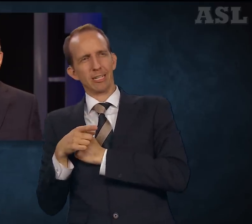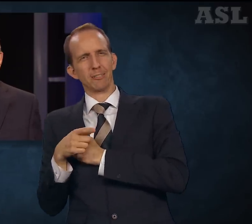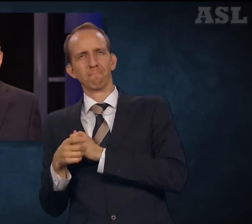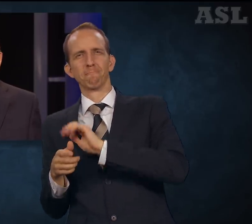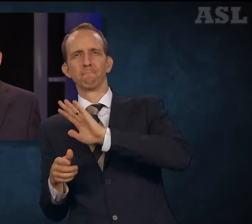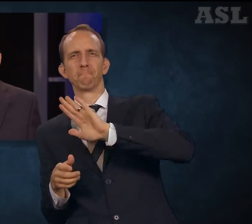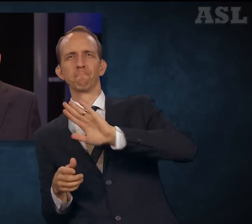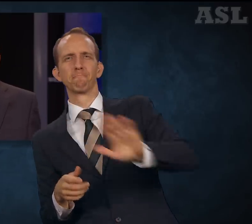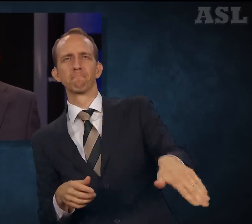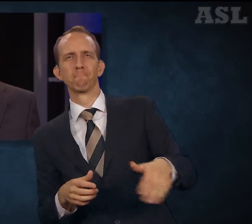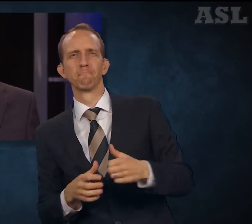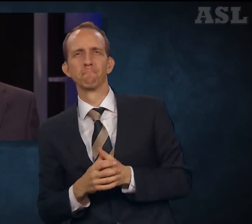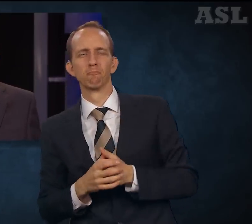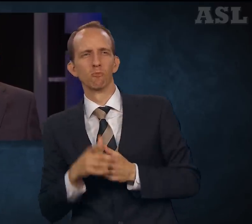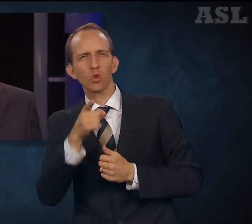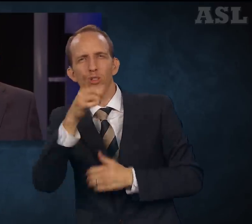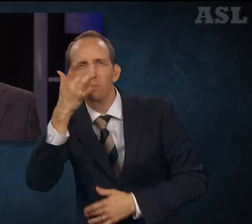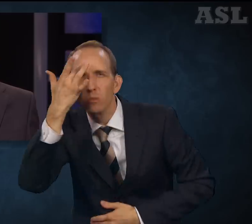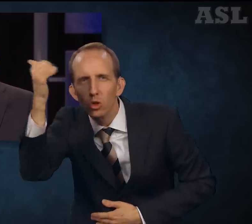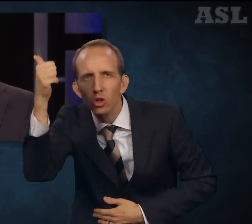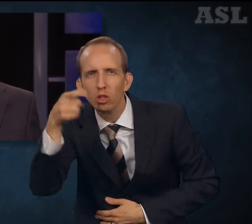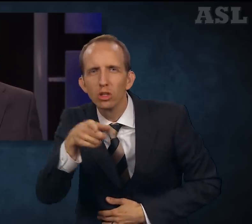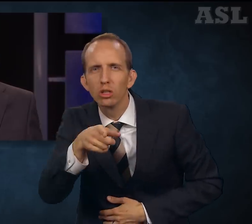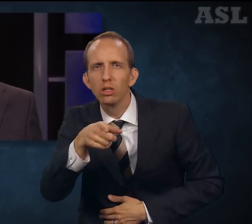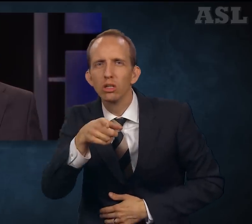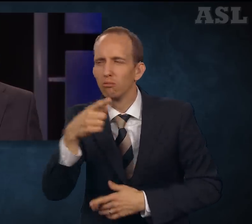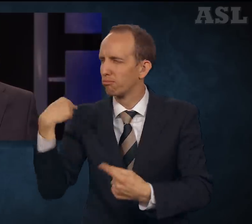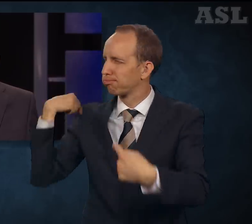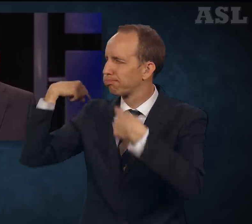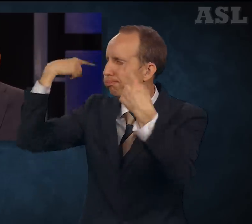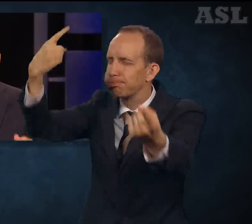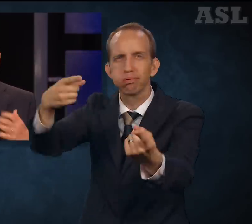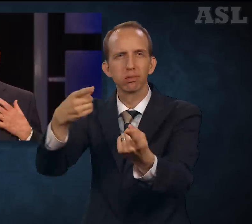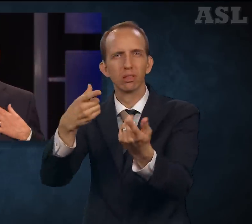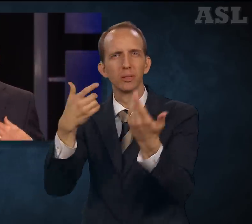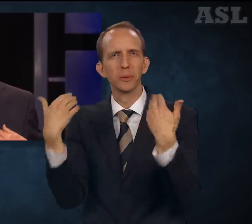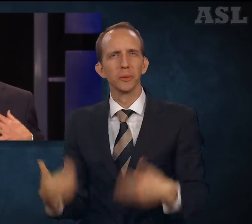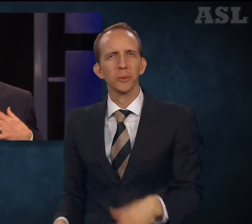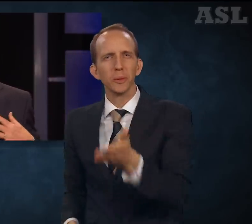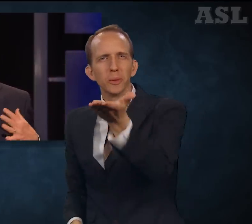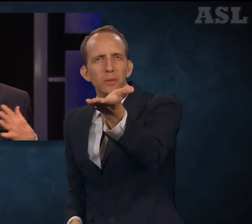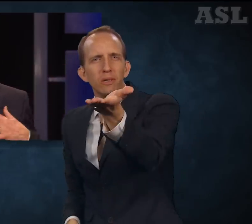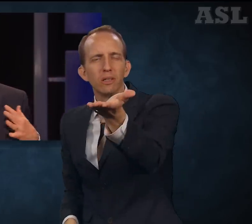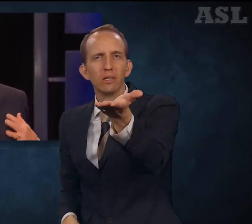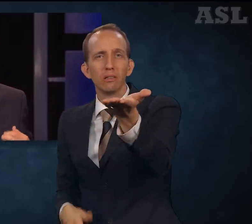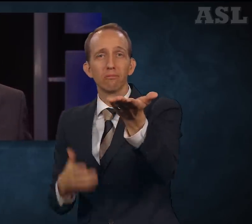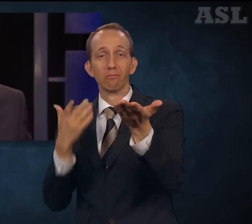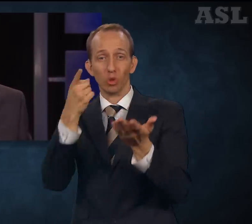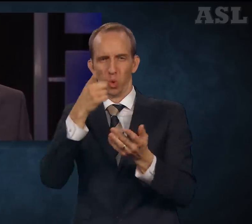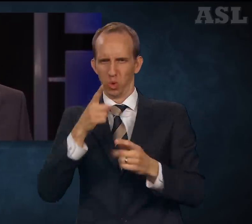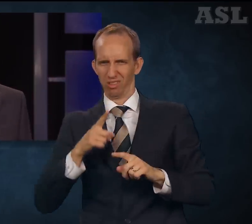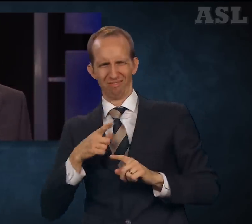EVER BEEN. AND IF YOU ARE SOMETIMES